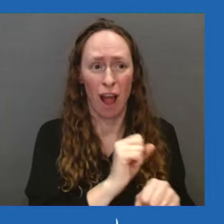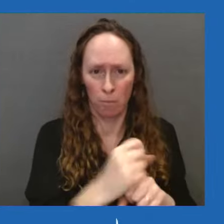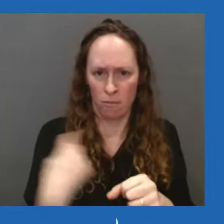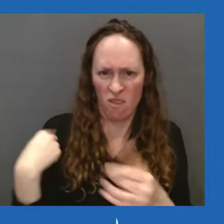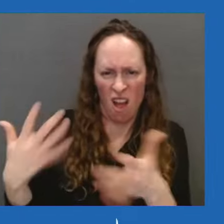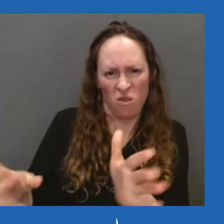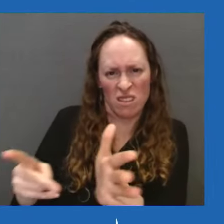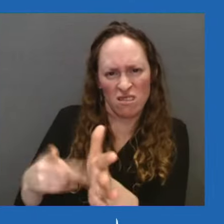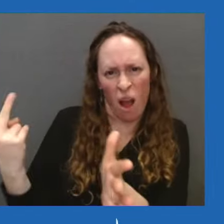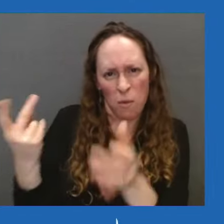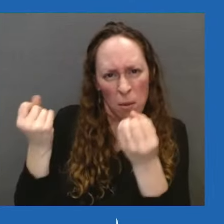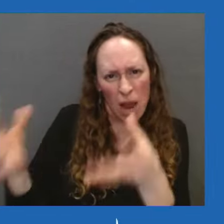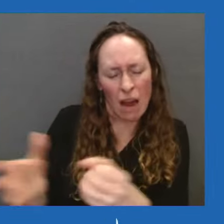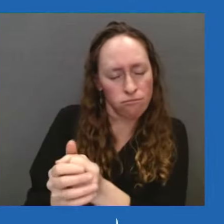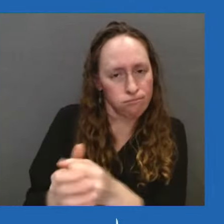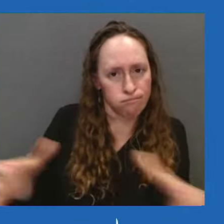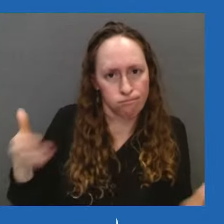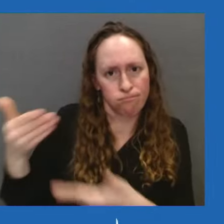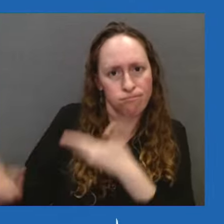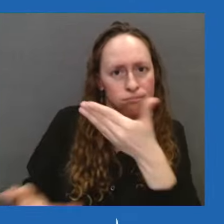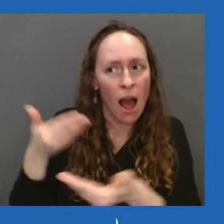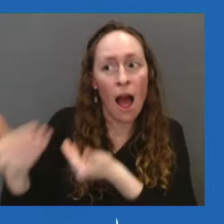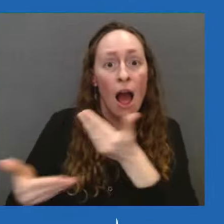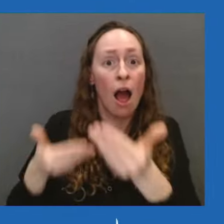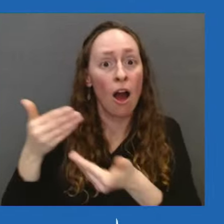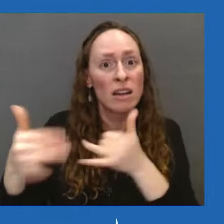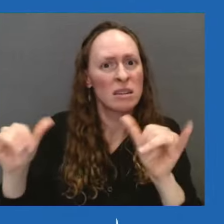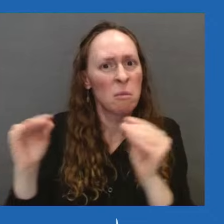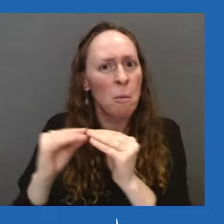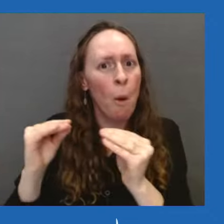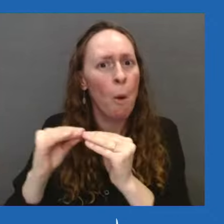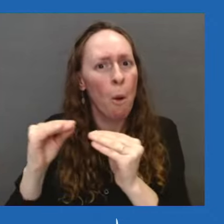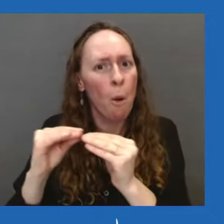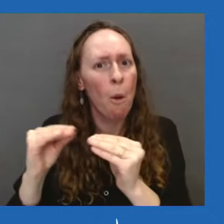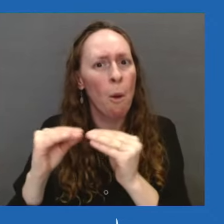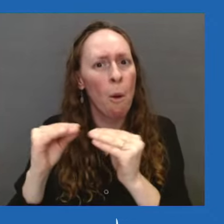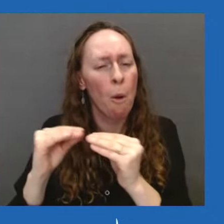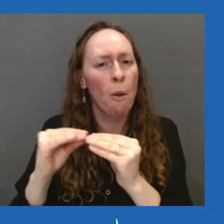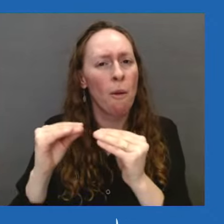And we've seen the highest share of working-age Americans in the workforce in 20 years.